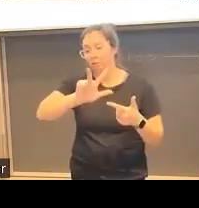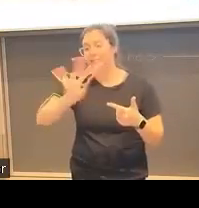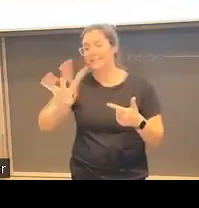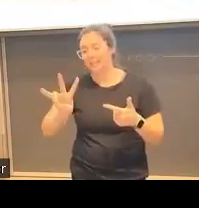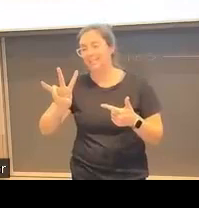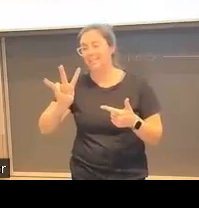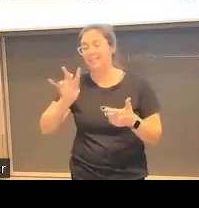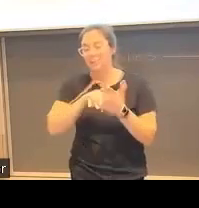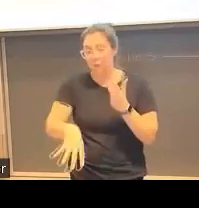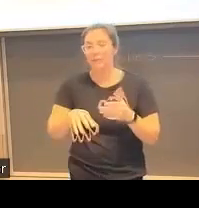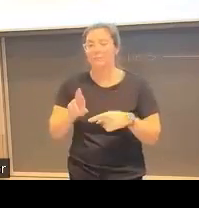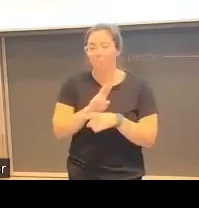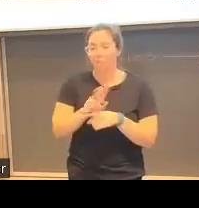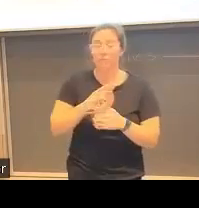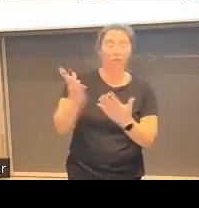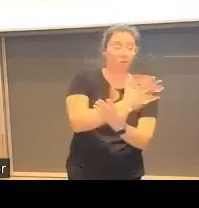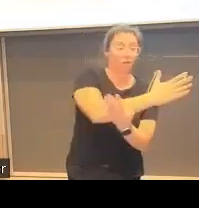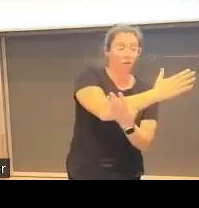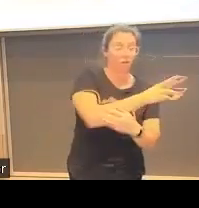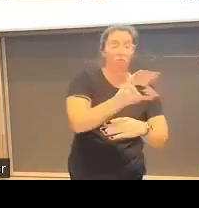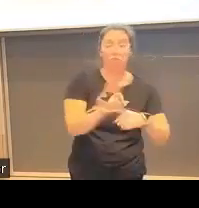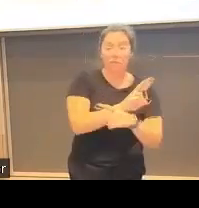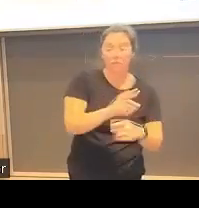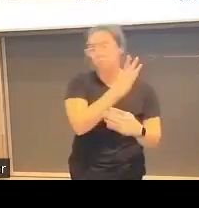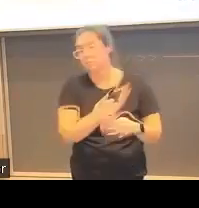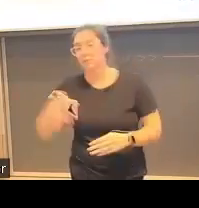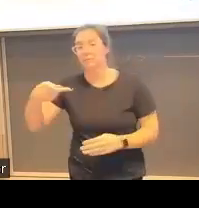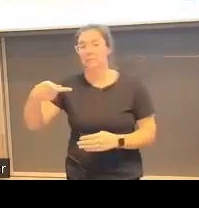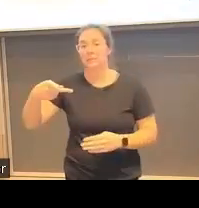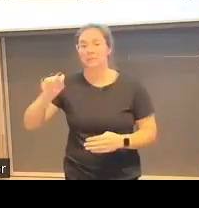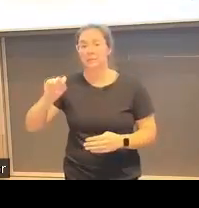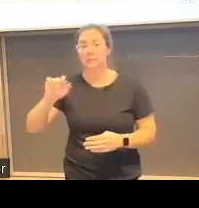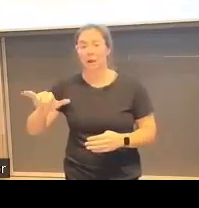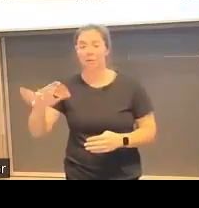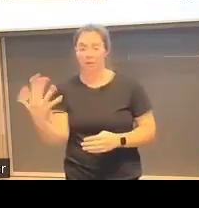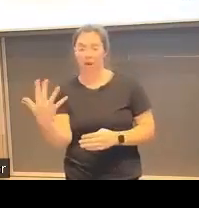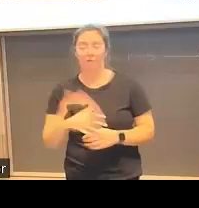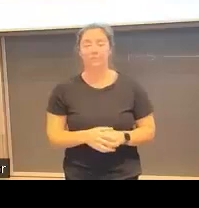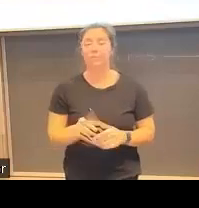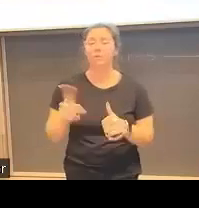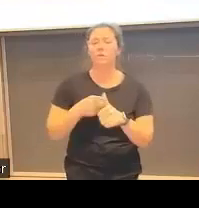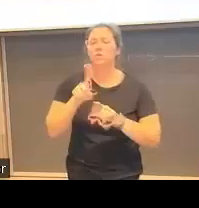to full professor and residents from intern to pgy5 first we asked based upon your experiences